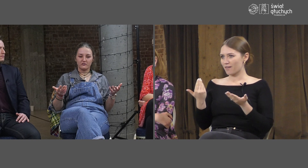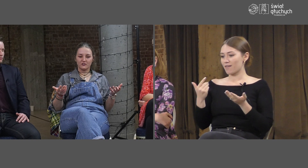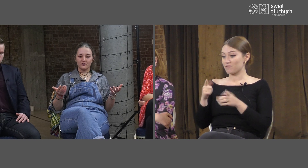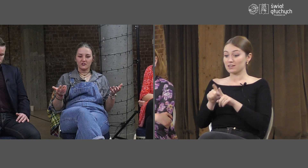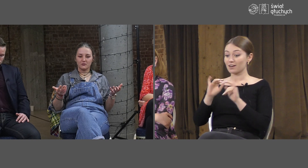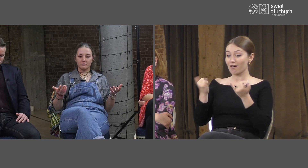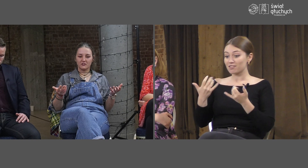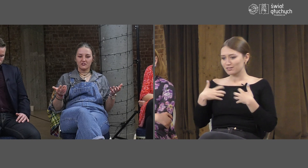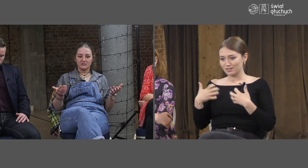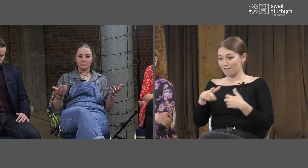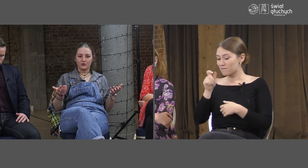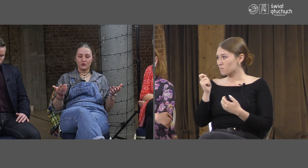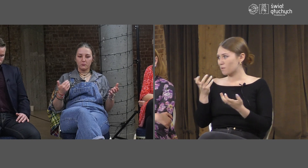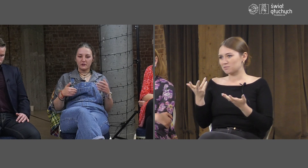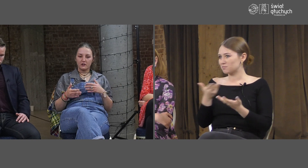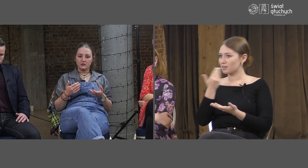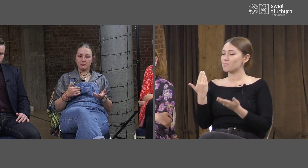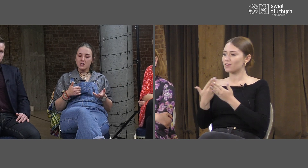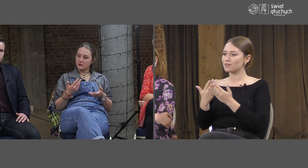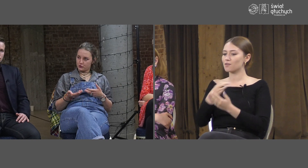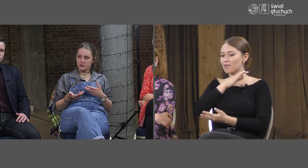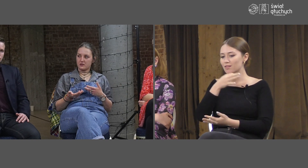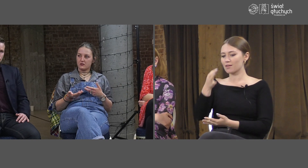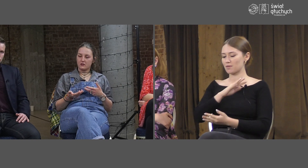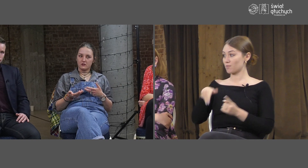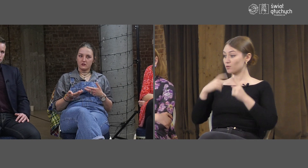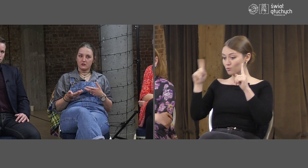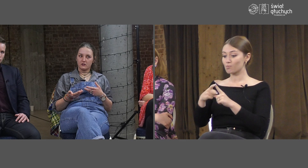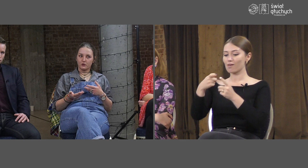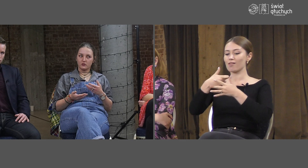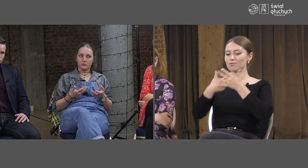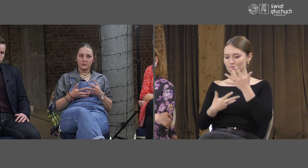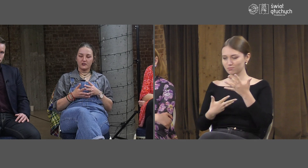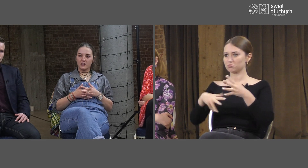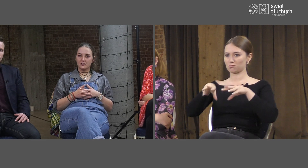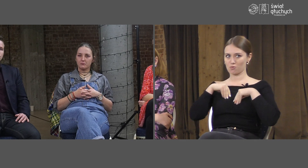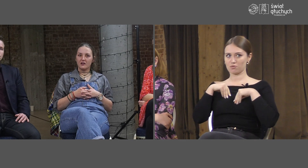So maybe we should focus on what we can do and maybe focus on